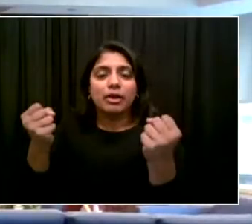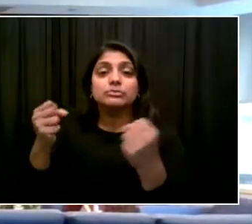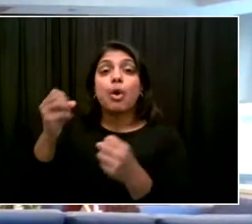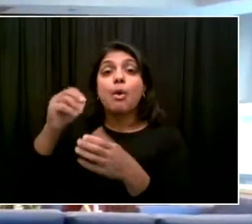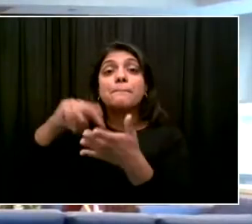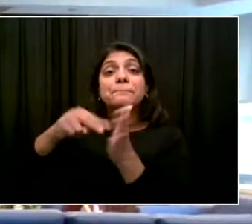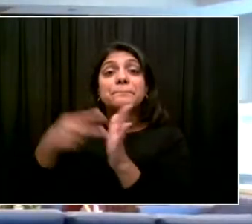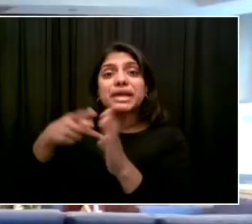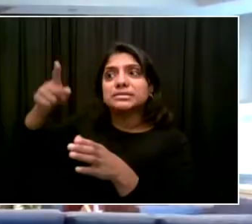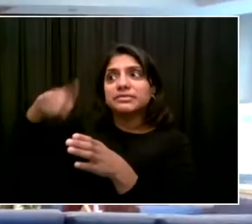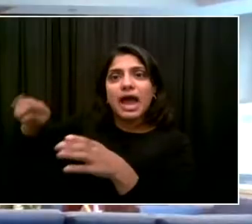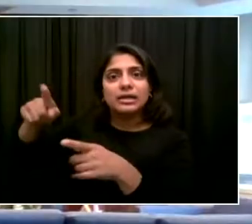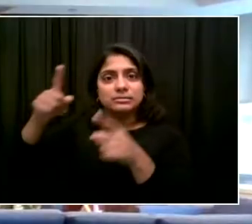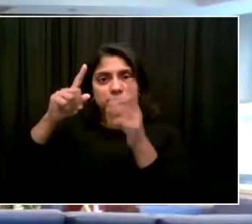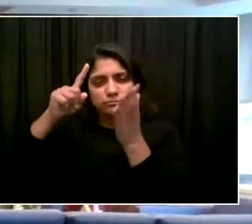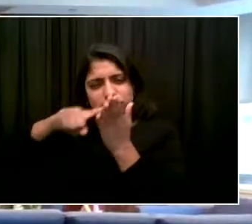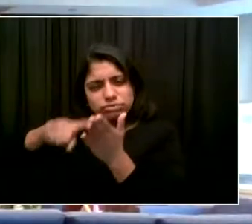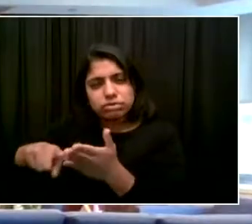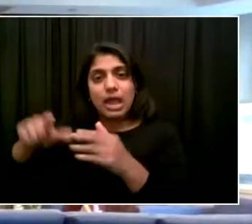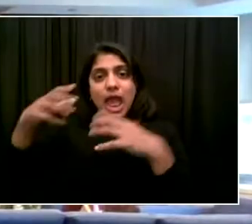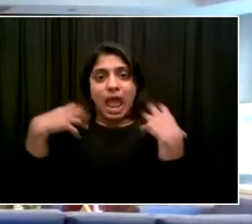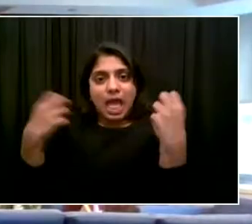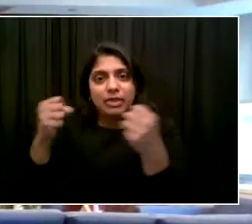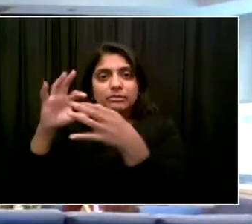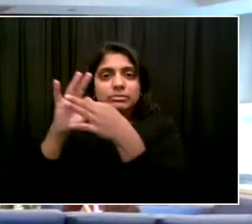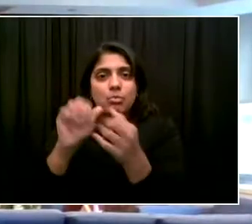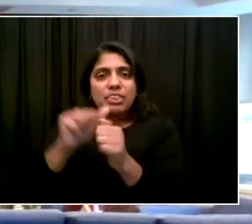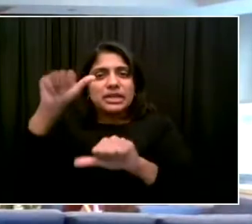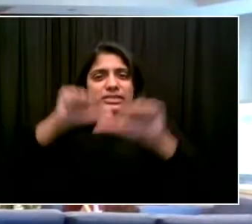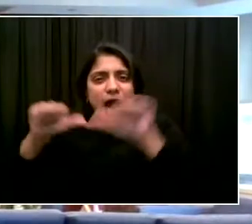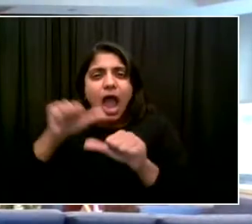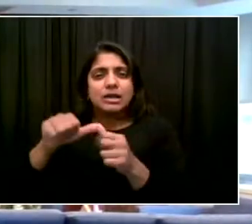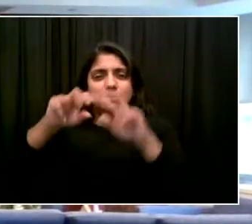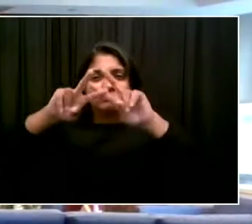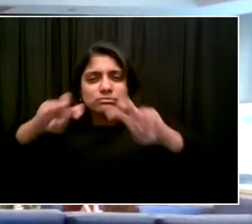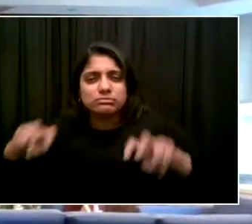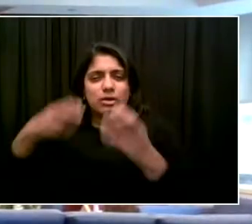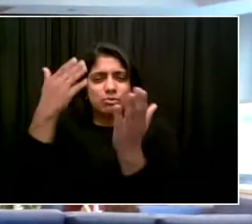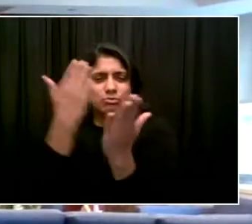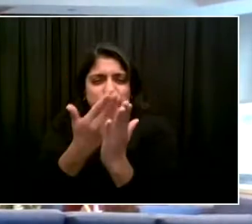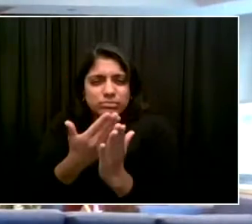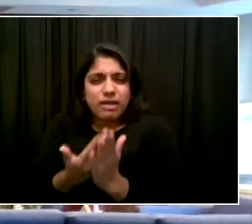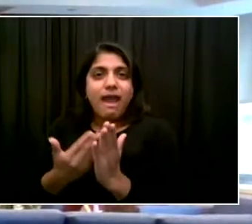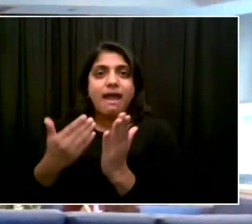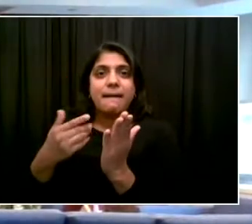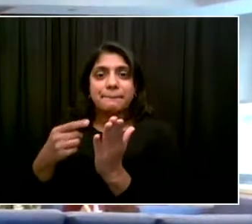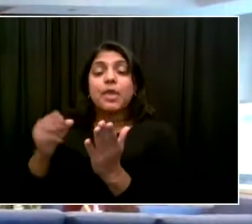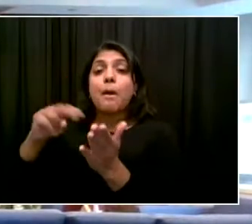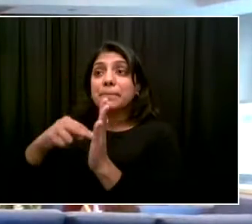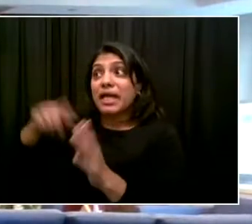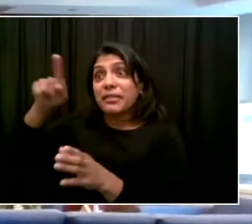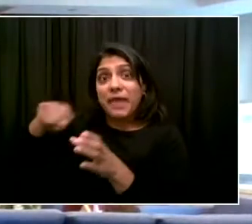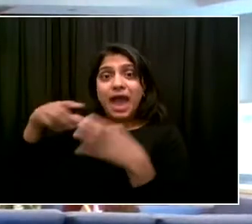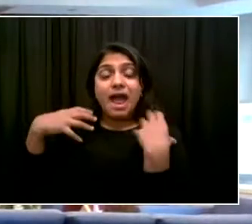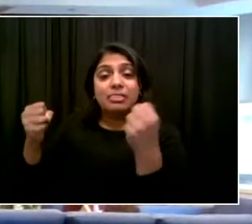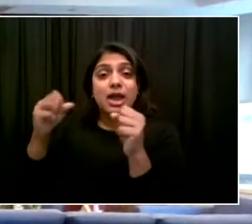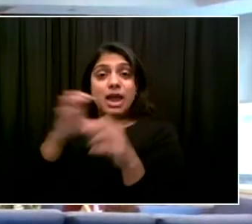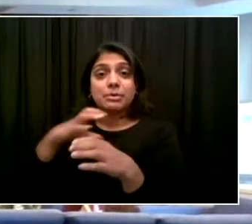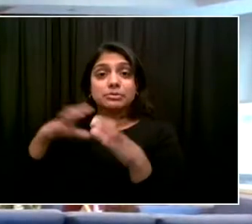BASED ON THE SCIENCE AND TIME FOR THE CITY TO TAKETH E XNET STEP HE RAISS E IT AND WE MOVE FORWARD.